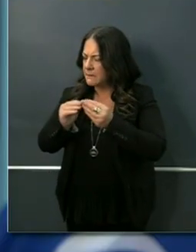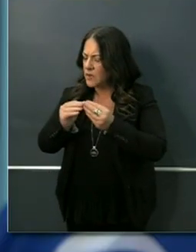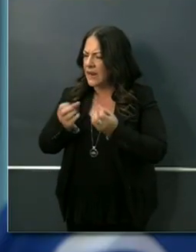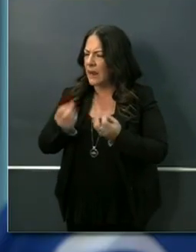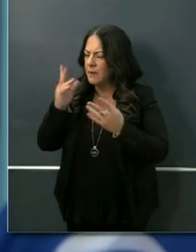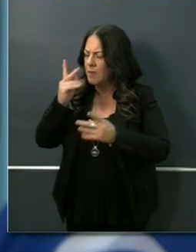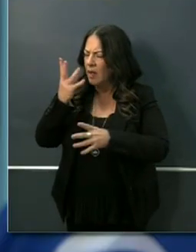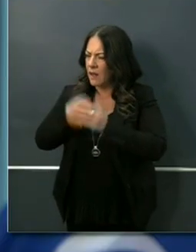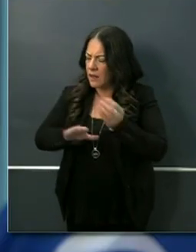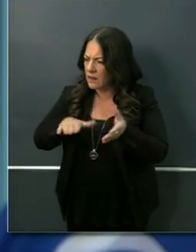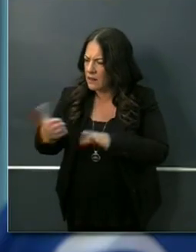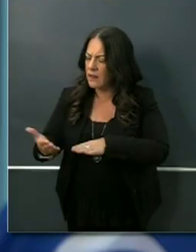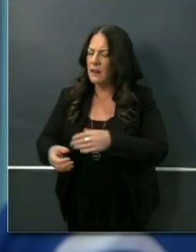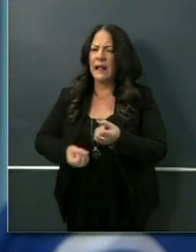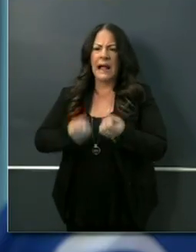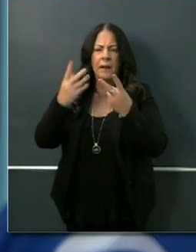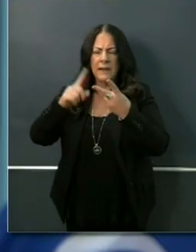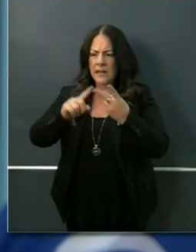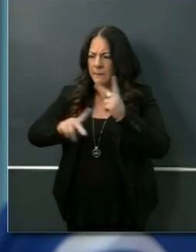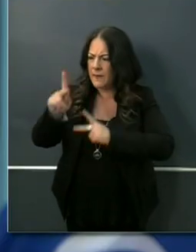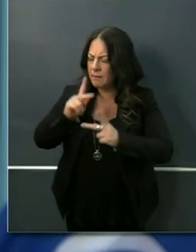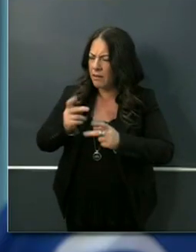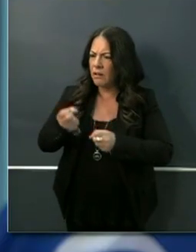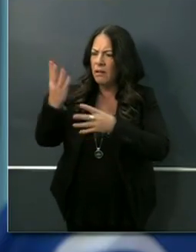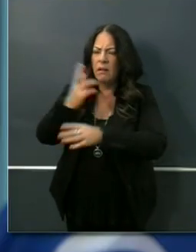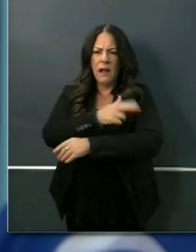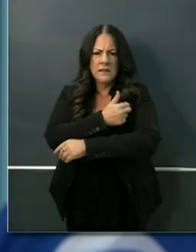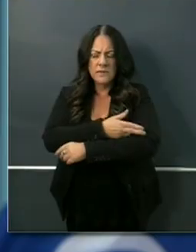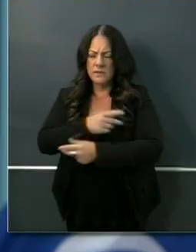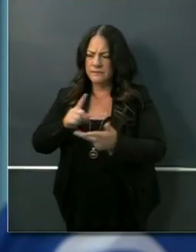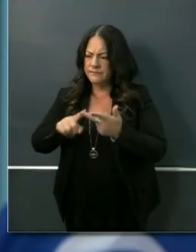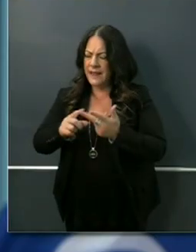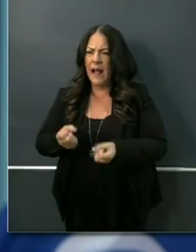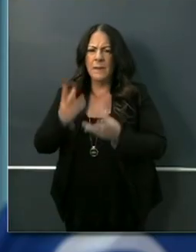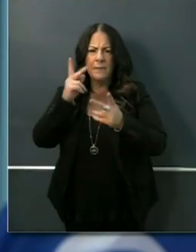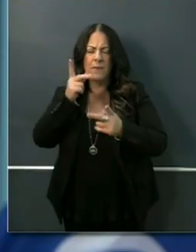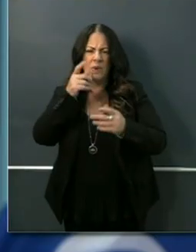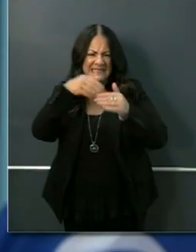WE ARE REQUESTED TO UPDATE YOU ON THE TOTAL NUMBER OF LIVES